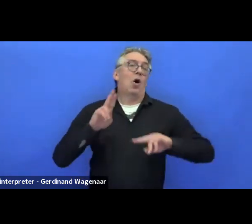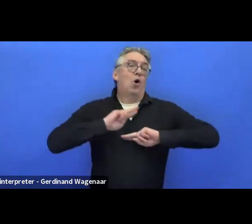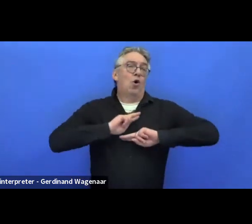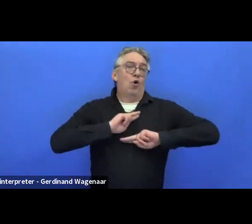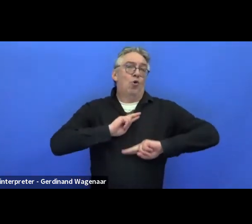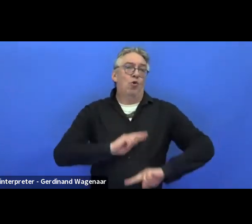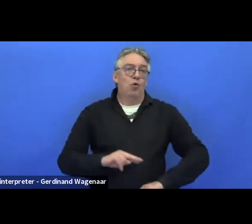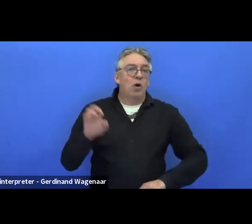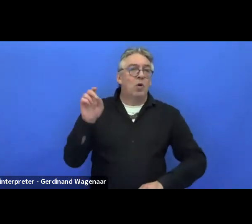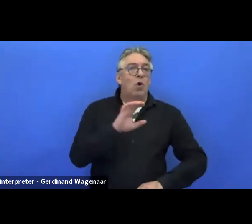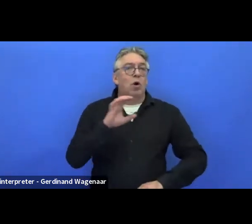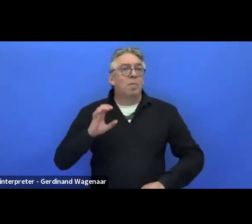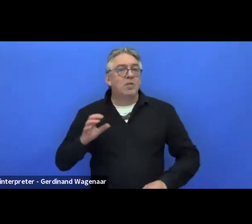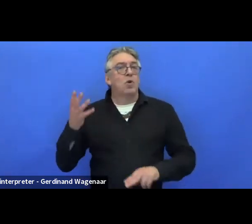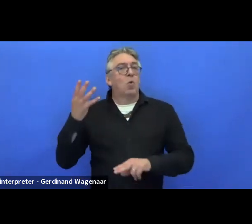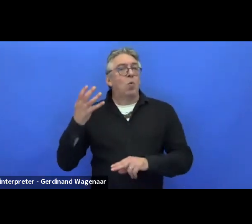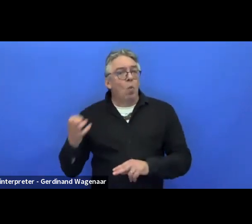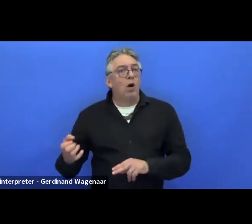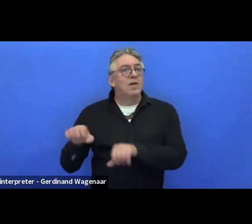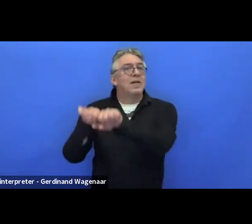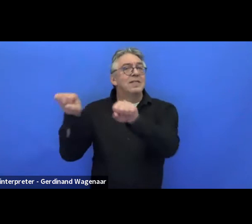to improve the system but they regretted